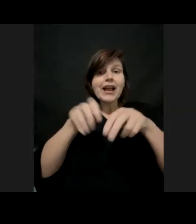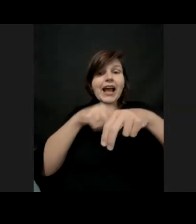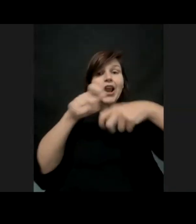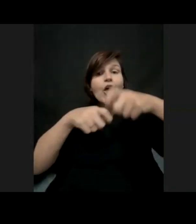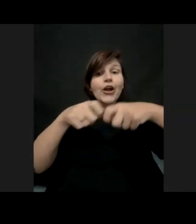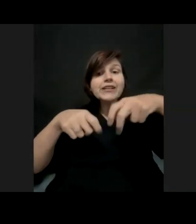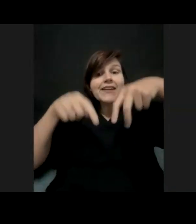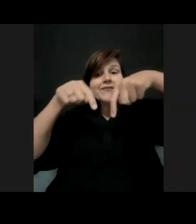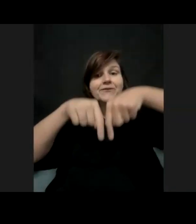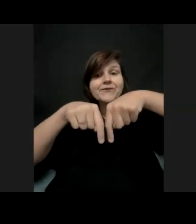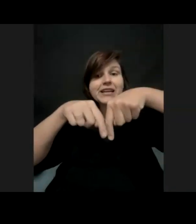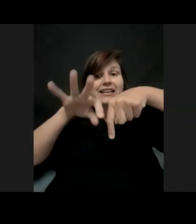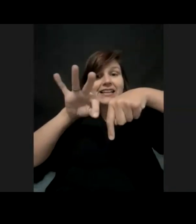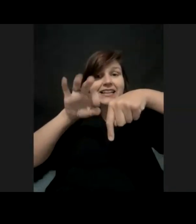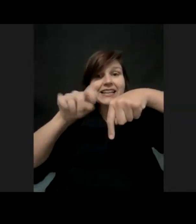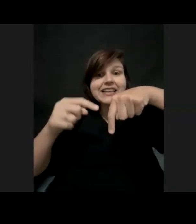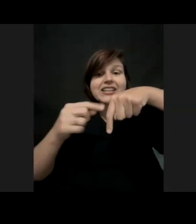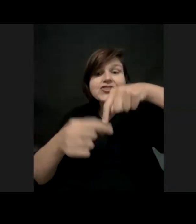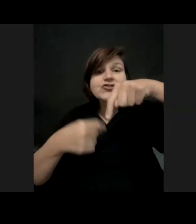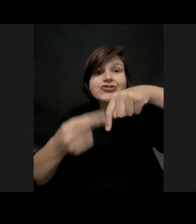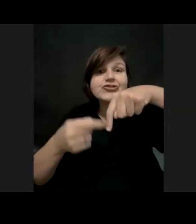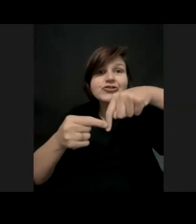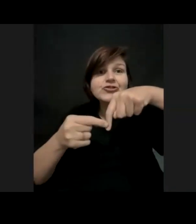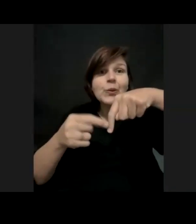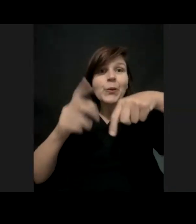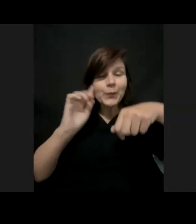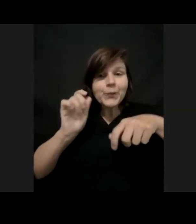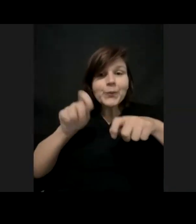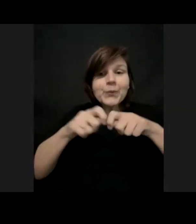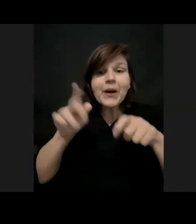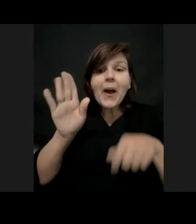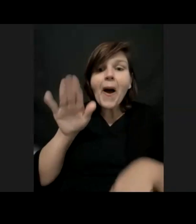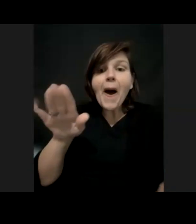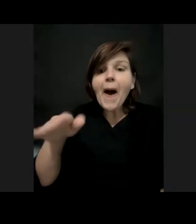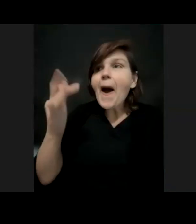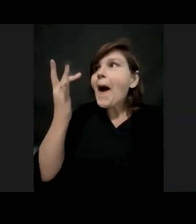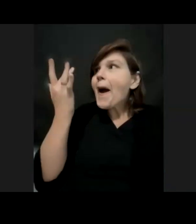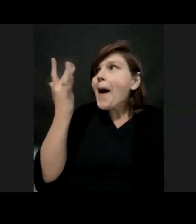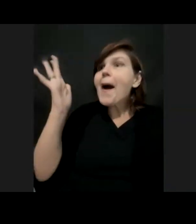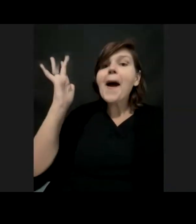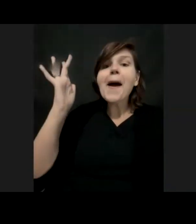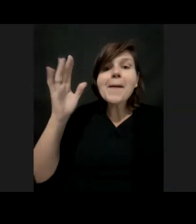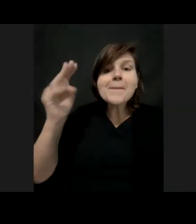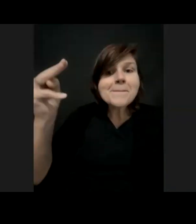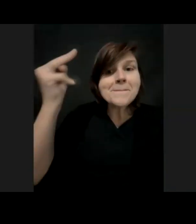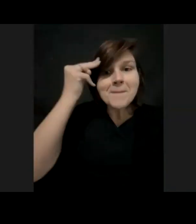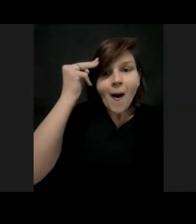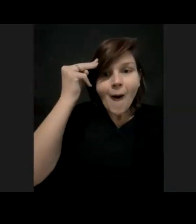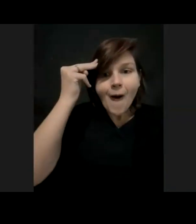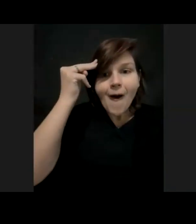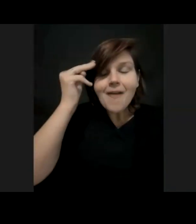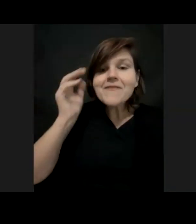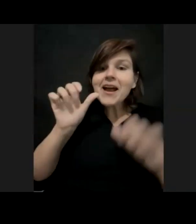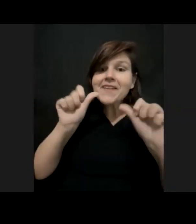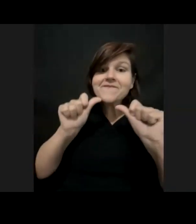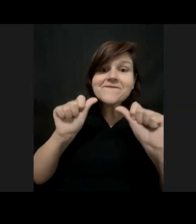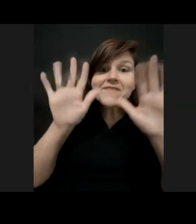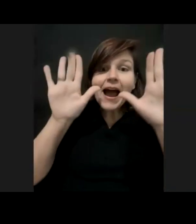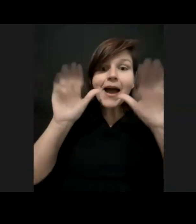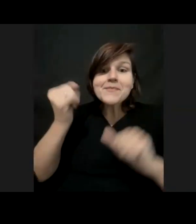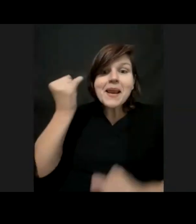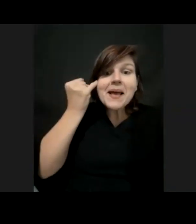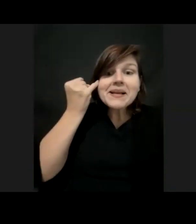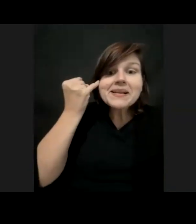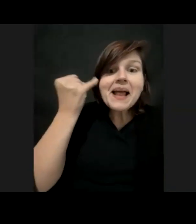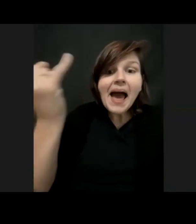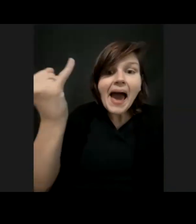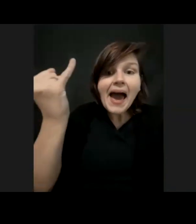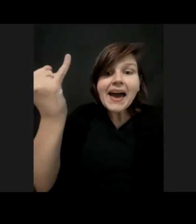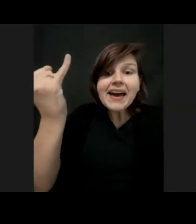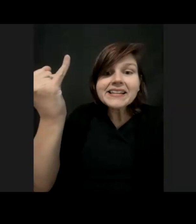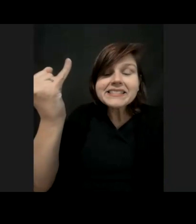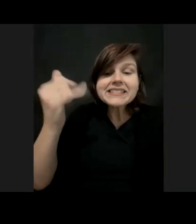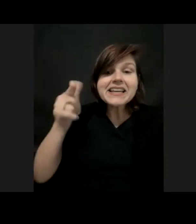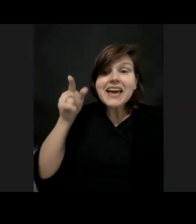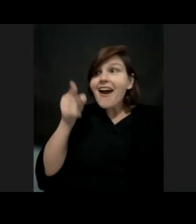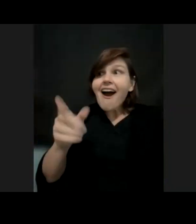“Darling Marvin, that is the most fabulous idea I've ever heard,” said Fabby.